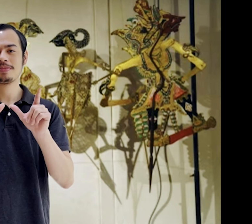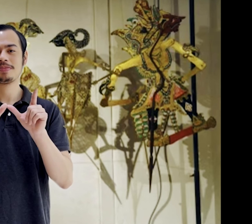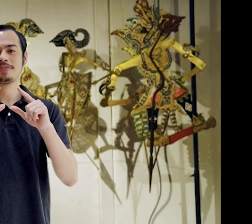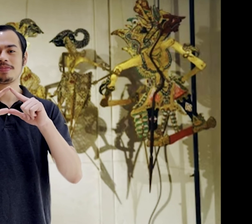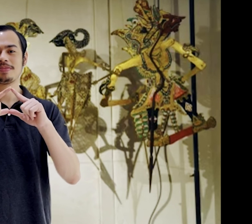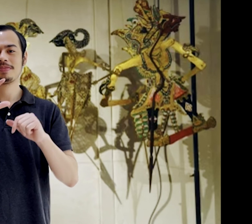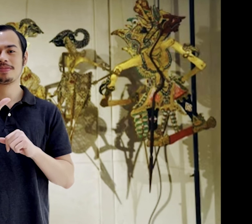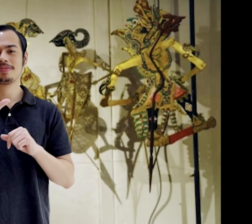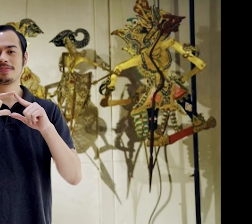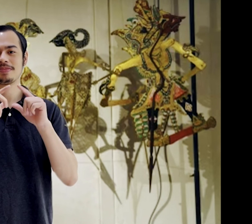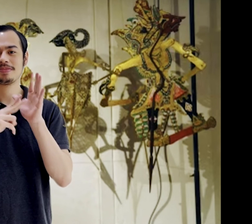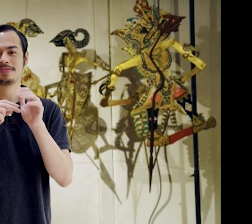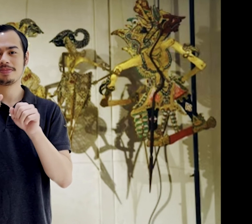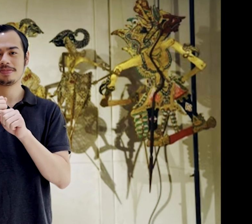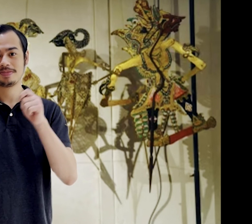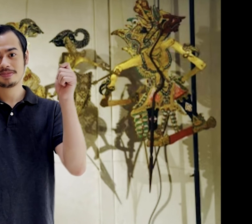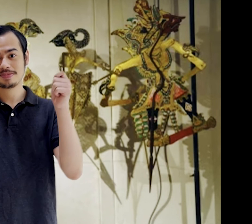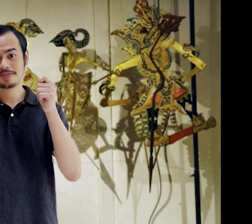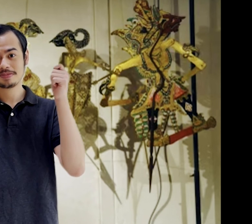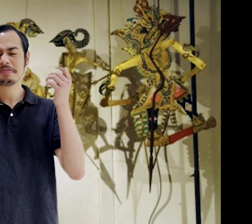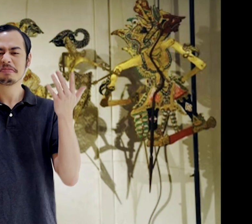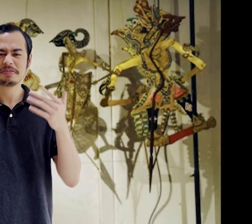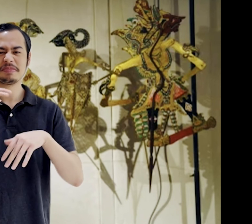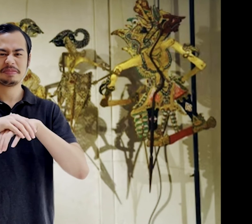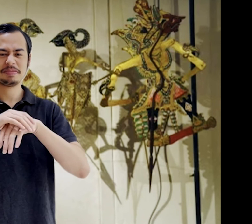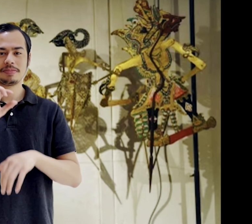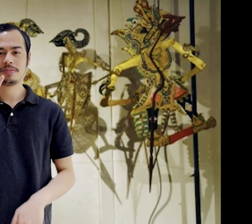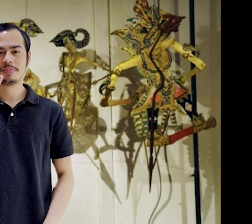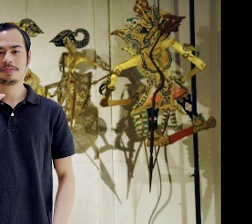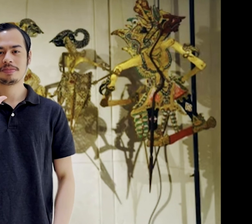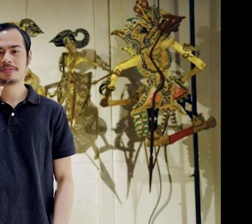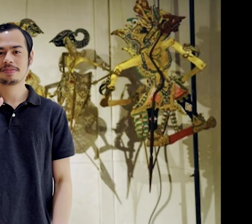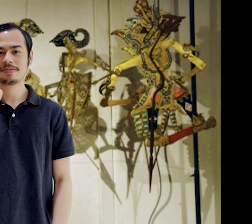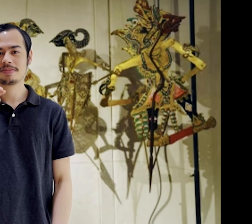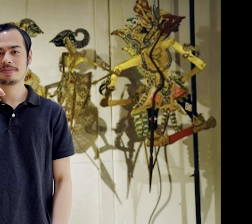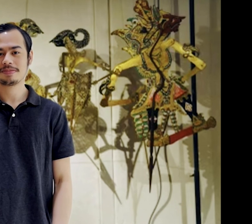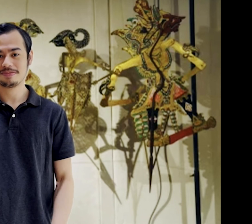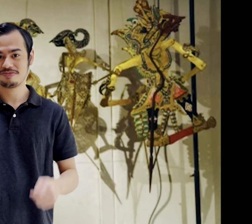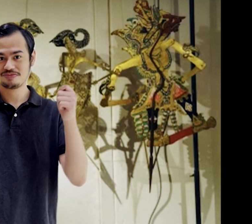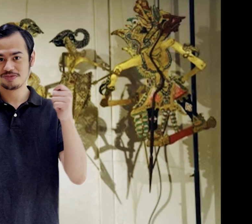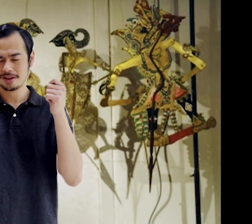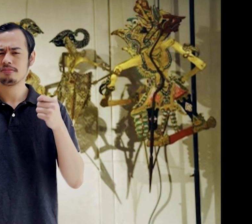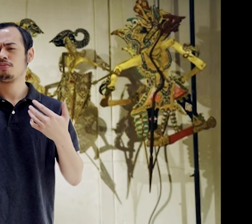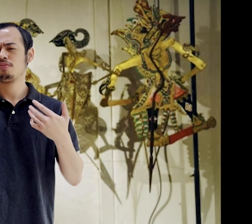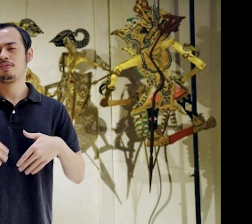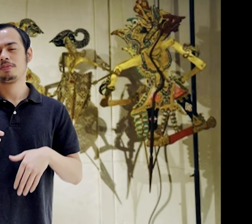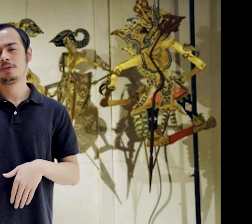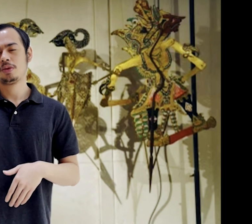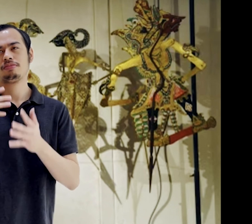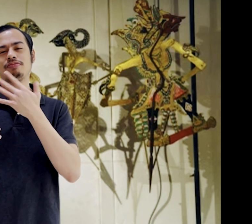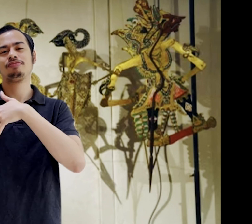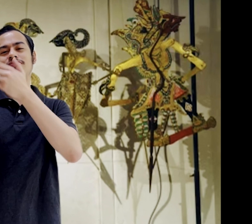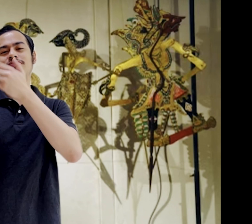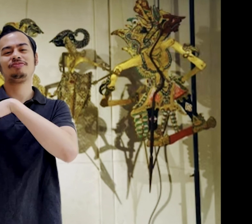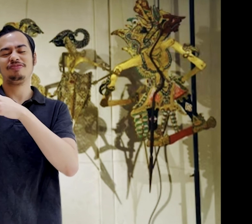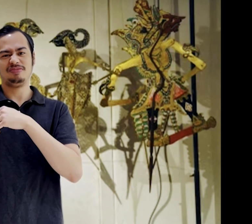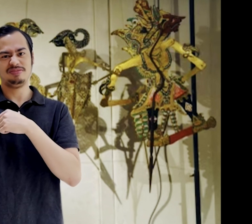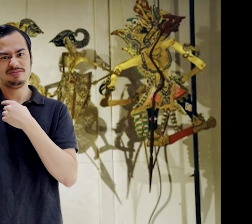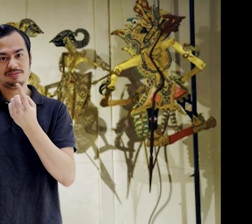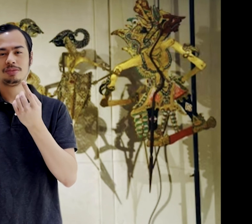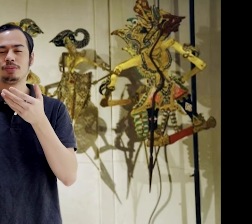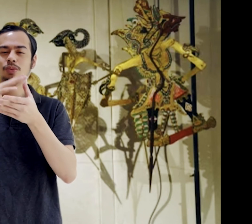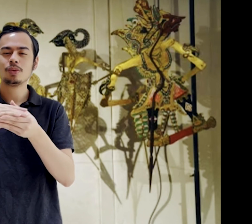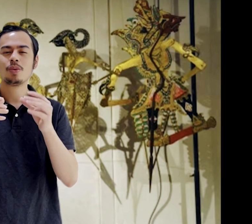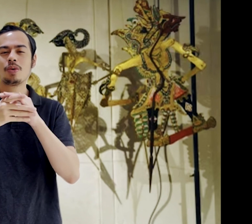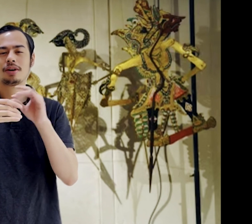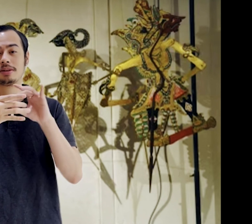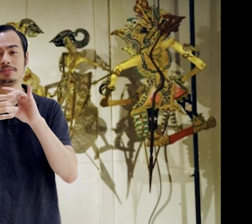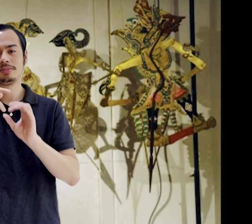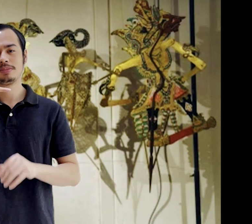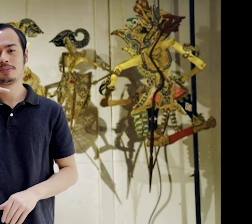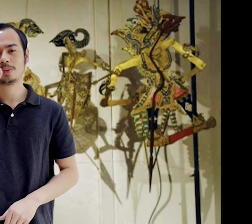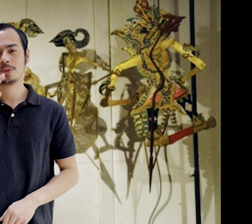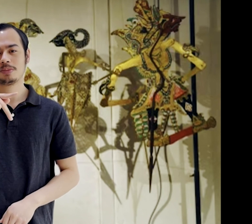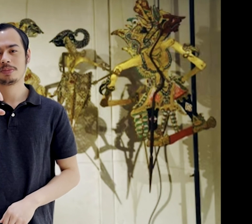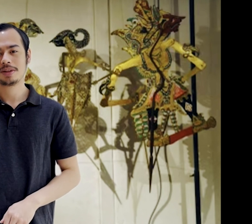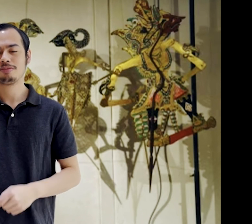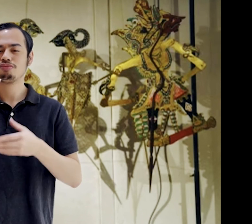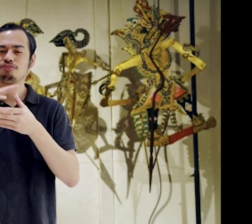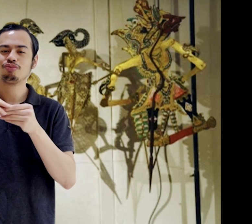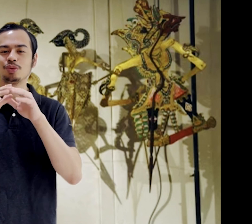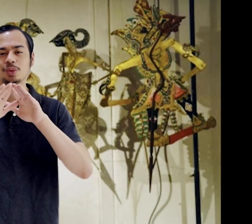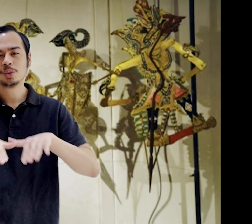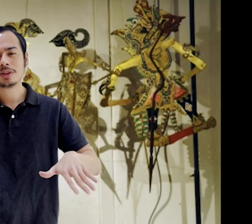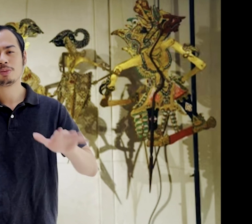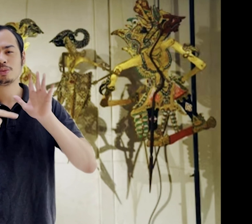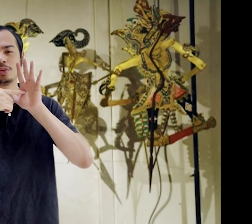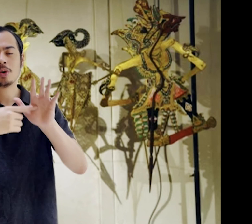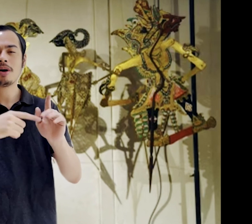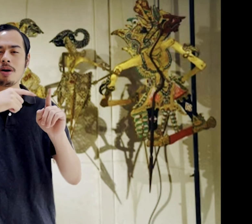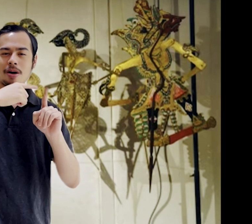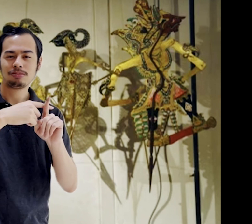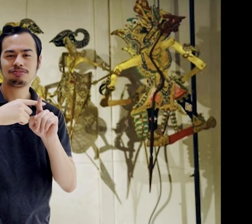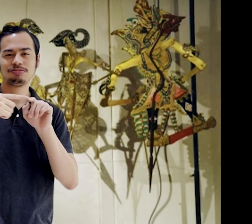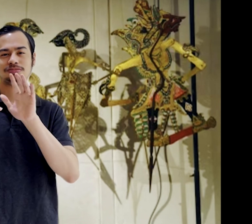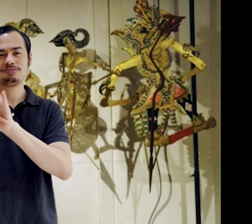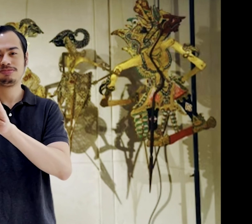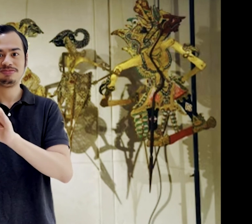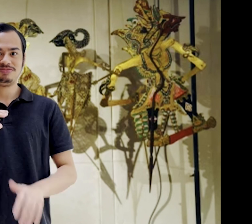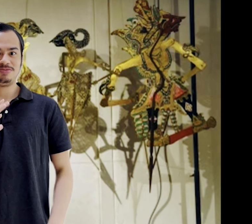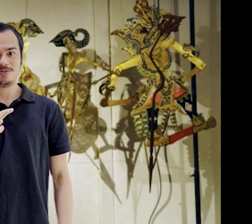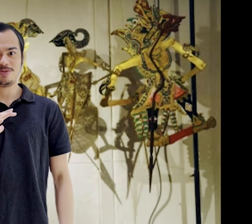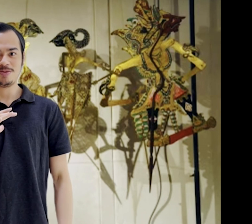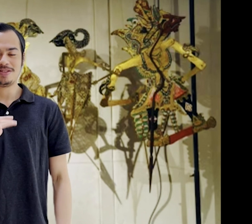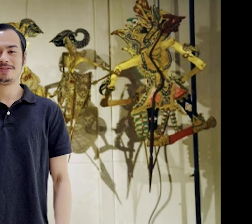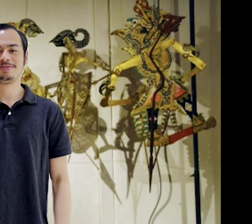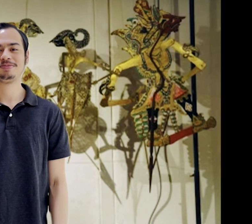[Surya] “Hi, this topic is Wajang. It is a traditional form of puppet theatre play to tell stories. Real cool!”